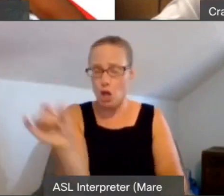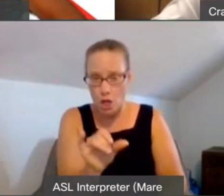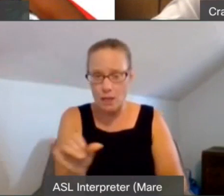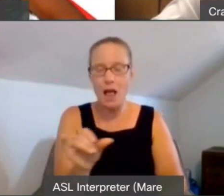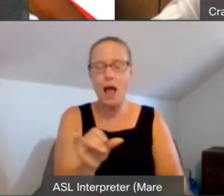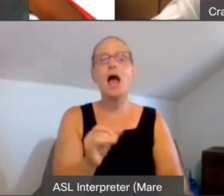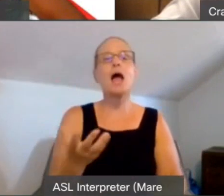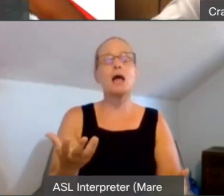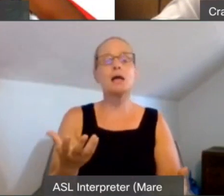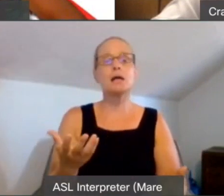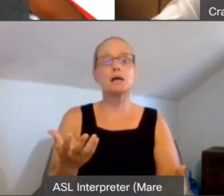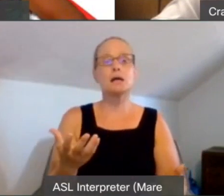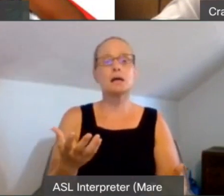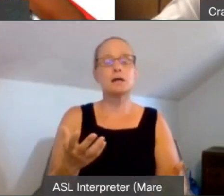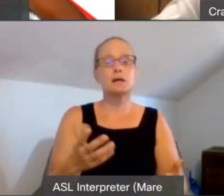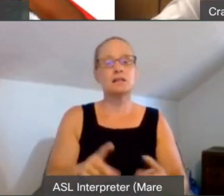between the choice and the disease.